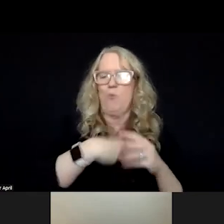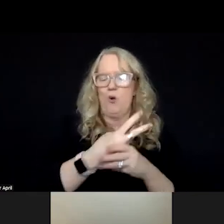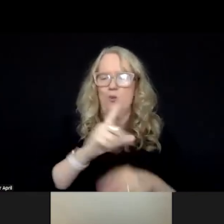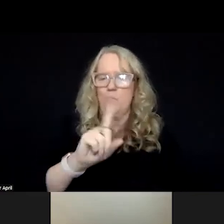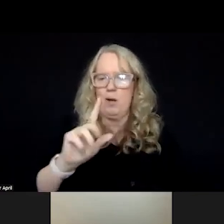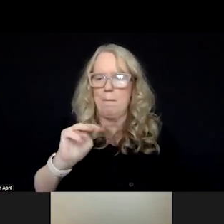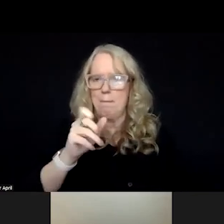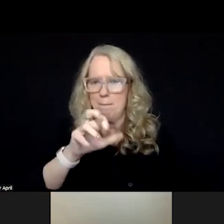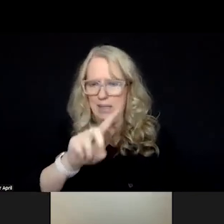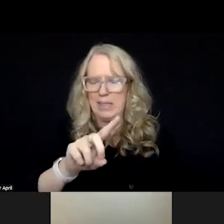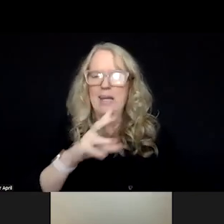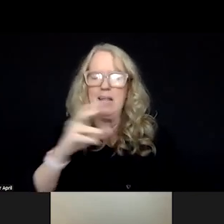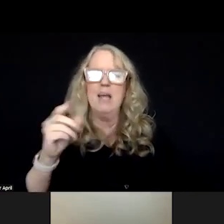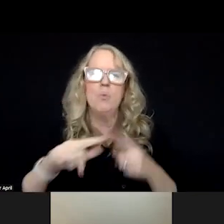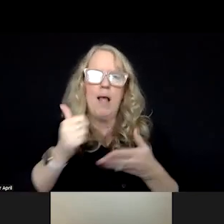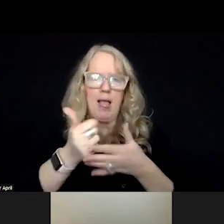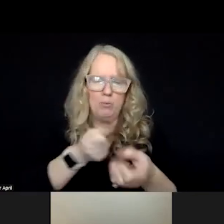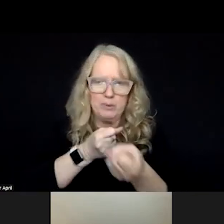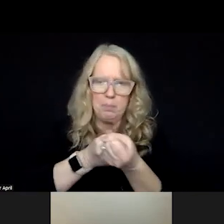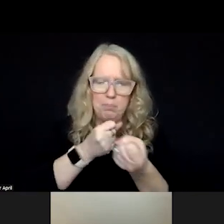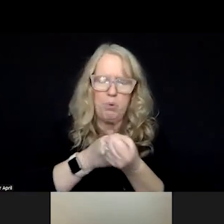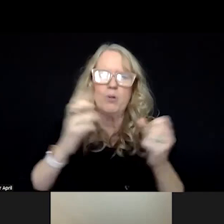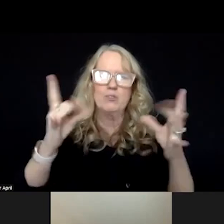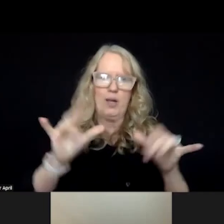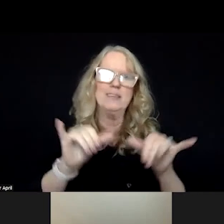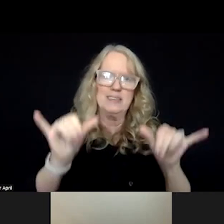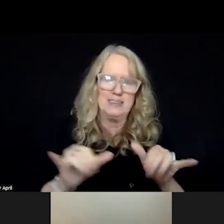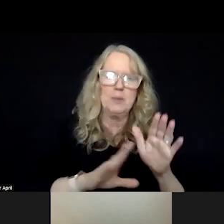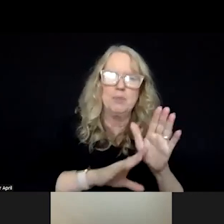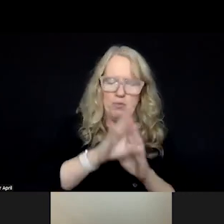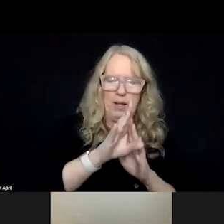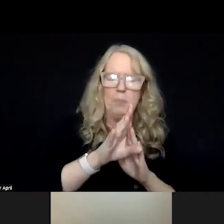CAN COME ALONG AND SUPPORT CRISIS DEVELOPMENT AND EVOLUTION IN YOUR